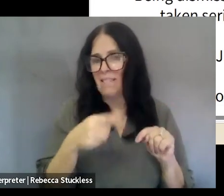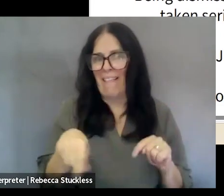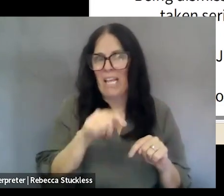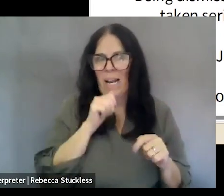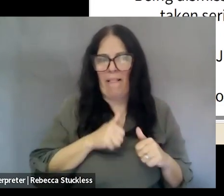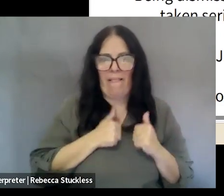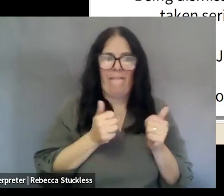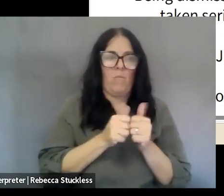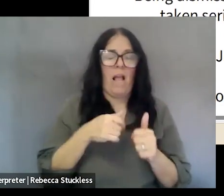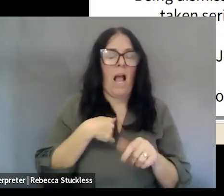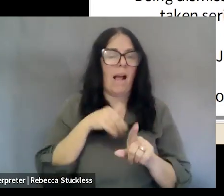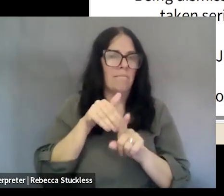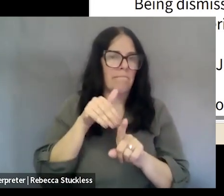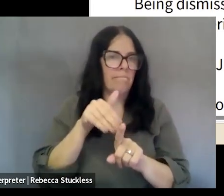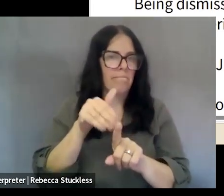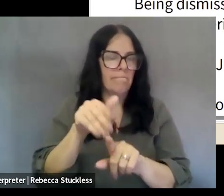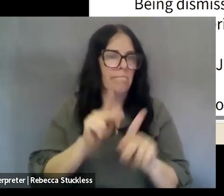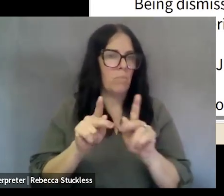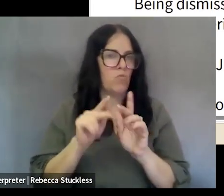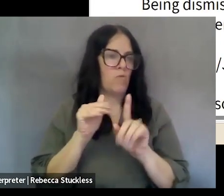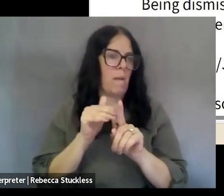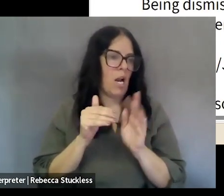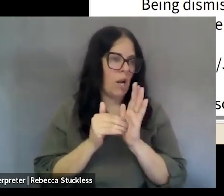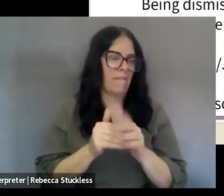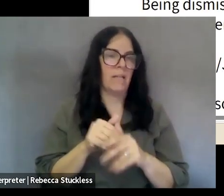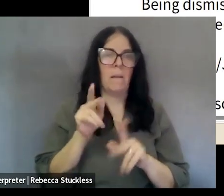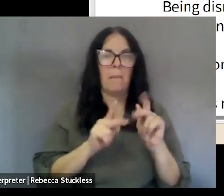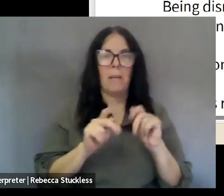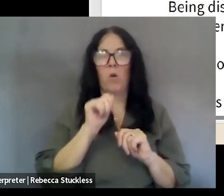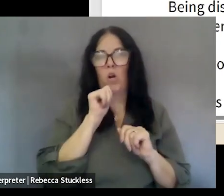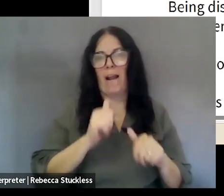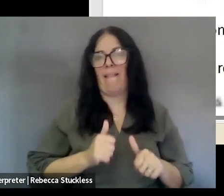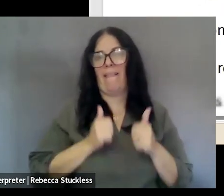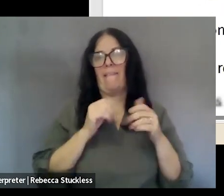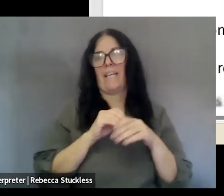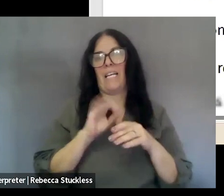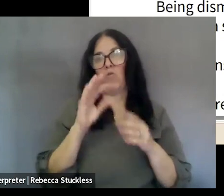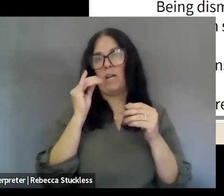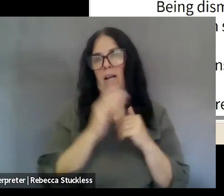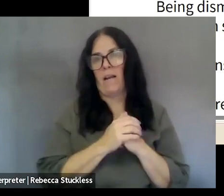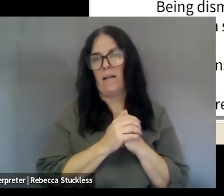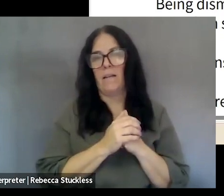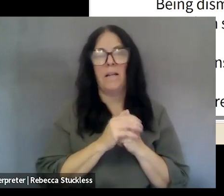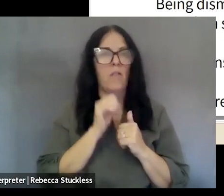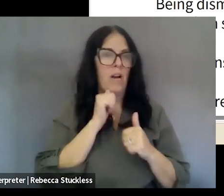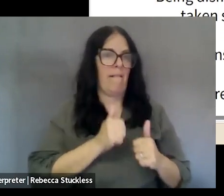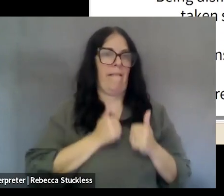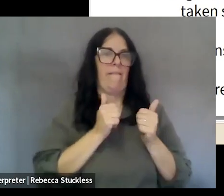people all the time, people aren't living in your head, they aren't living with your disability, so